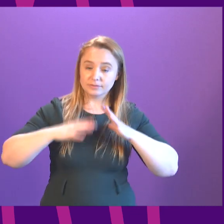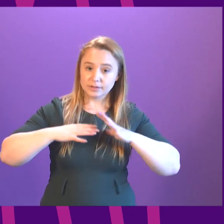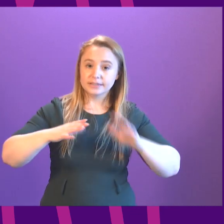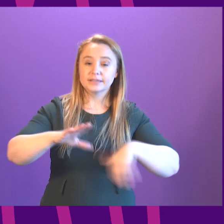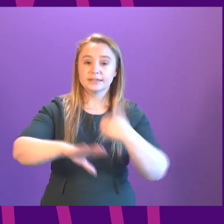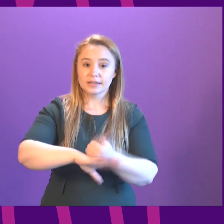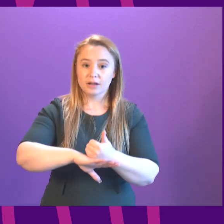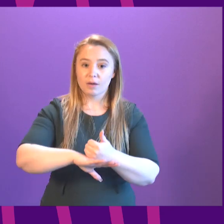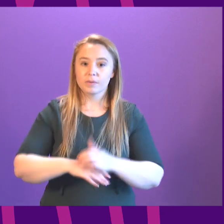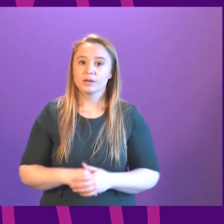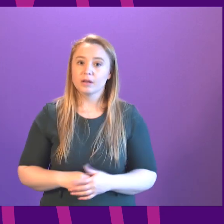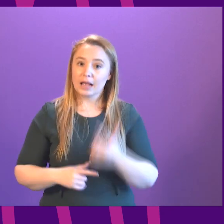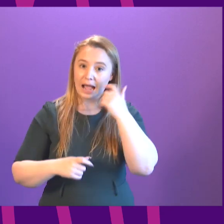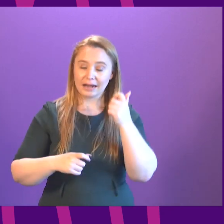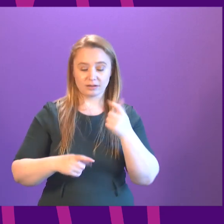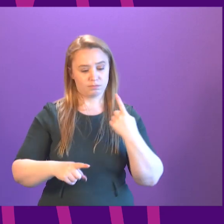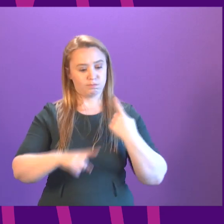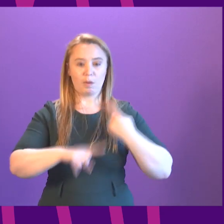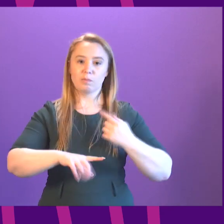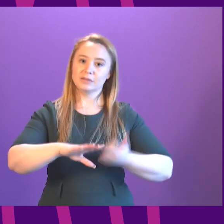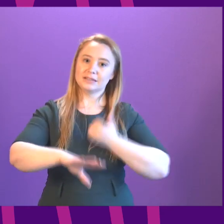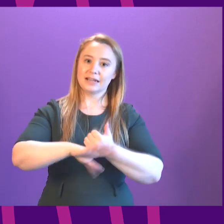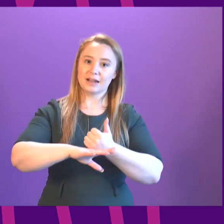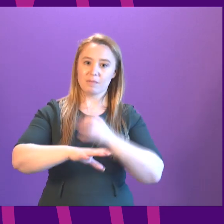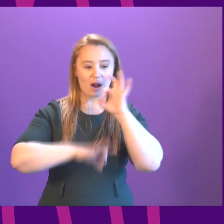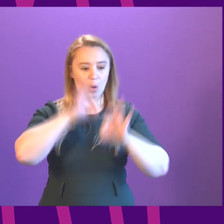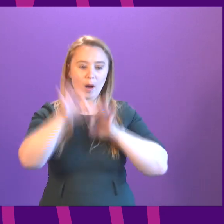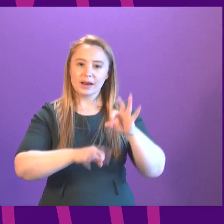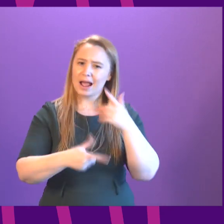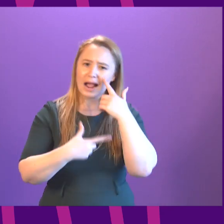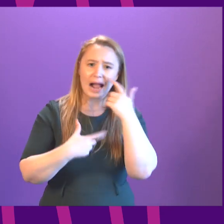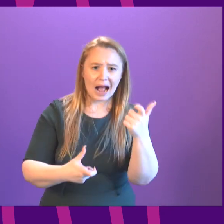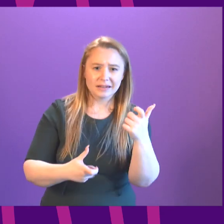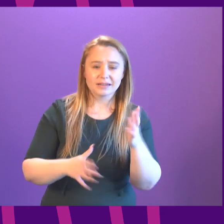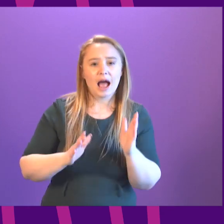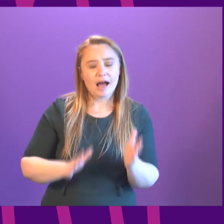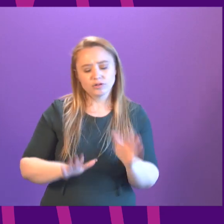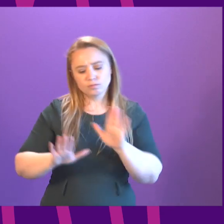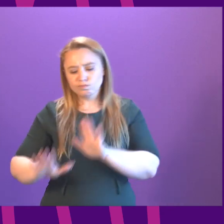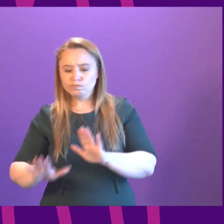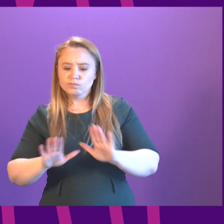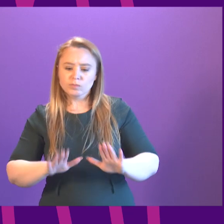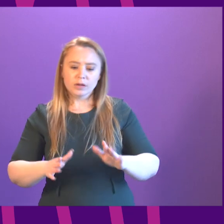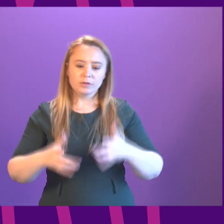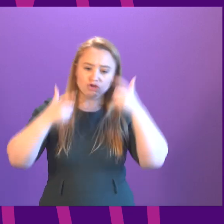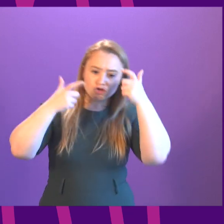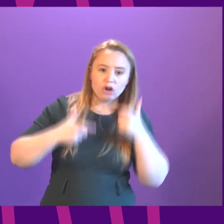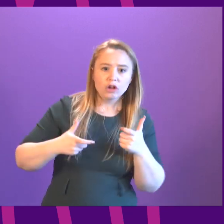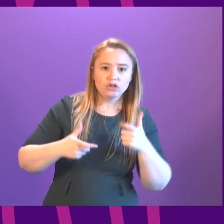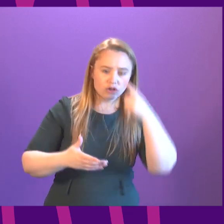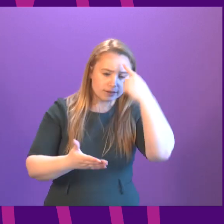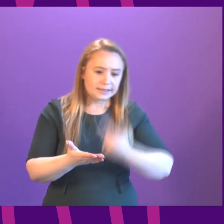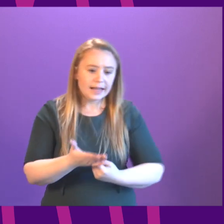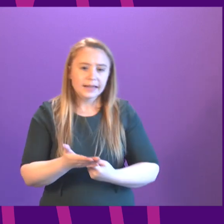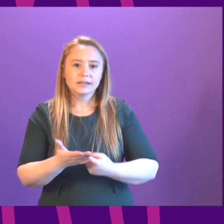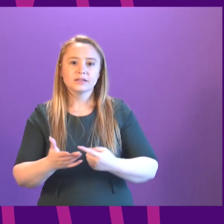can simply be set up overnight. There are matters that take time to get right, including the appointment of the judge who will oversee it, the remit and all the other preparatory